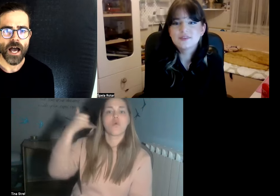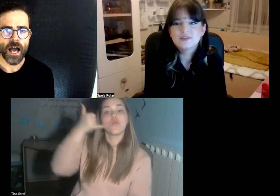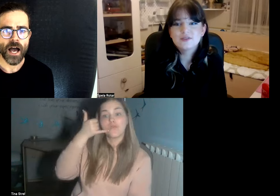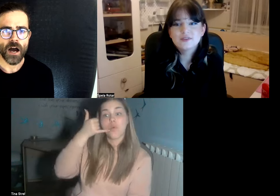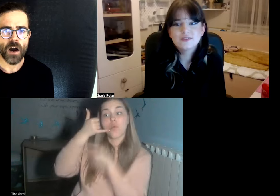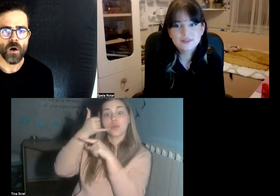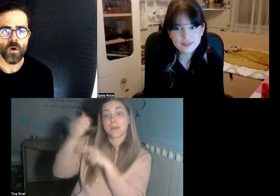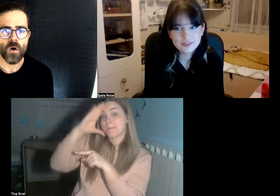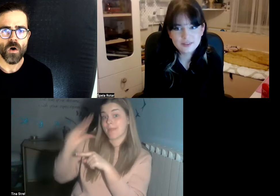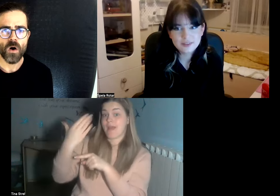how